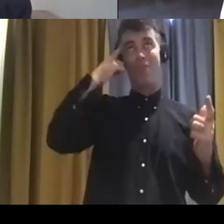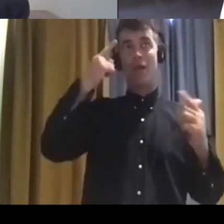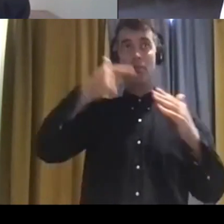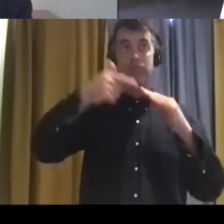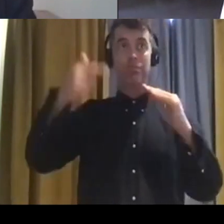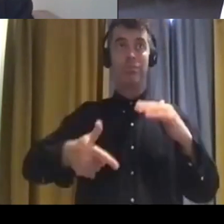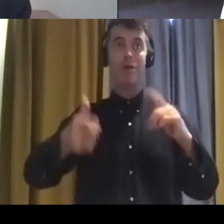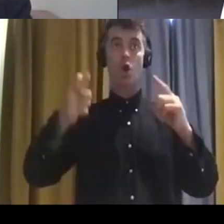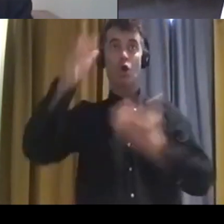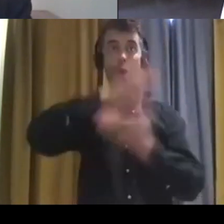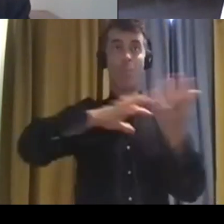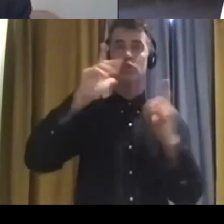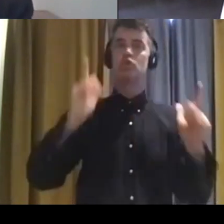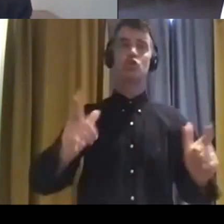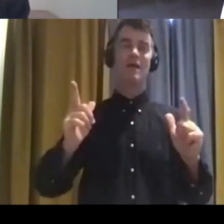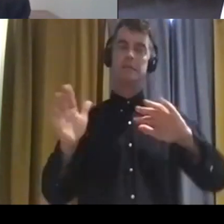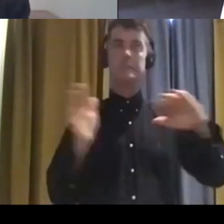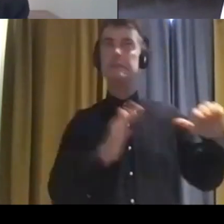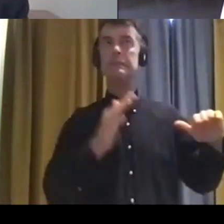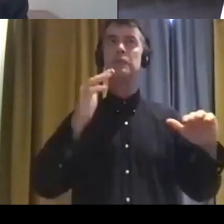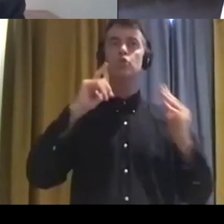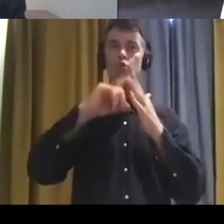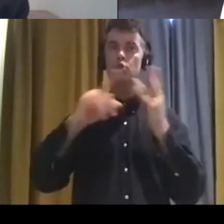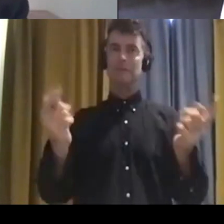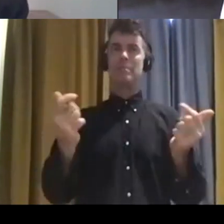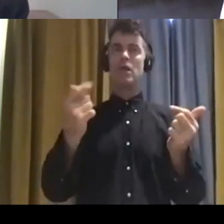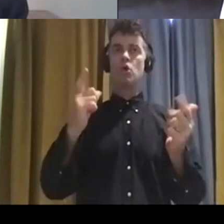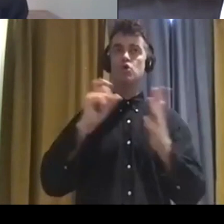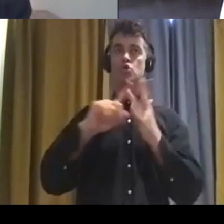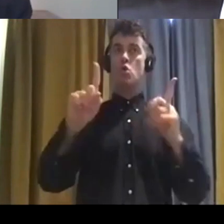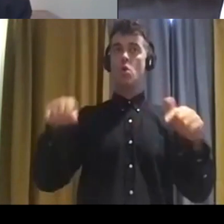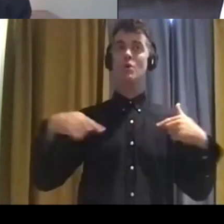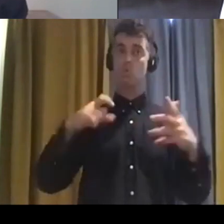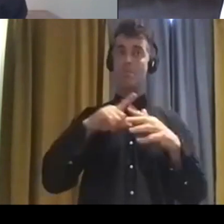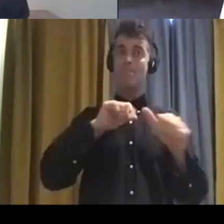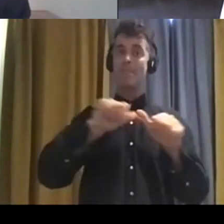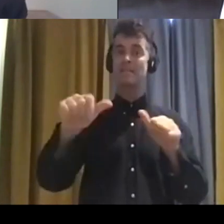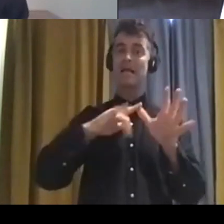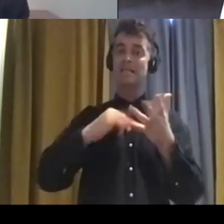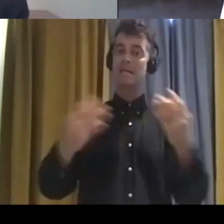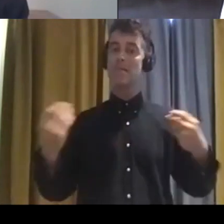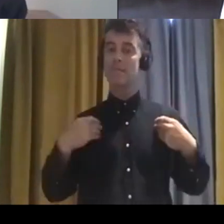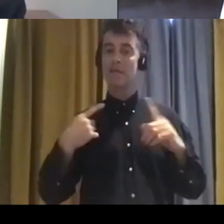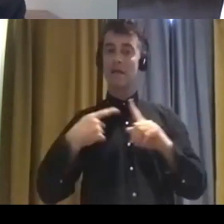do what we do best as a business and we focus on what our customers have to reward and we